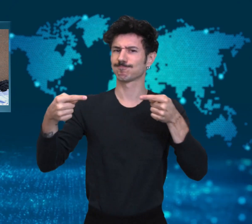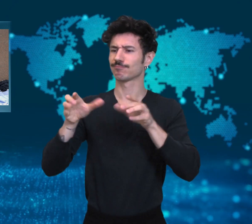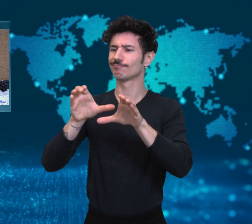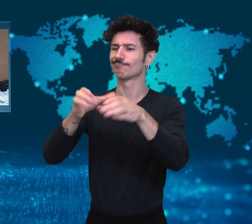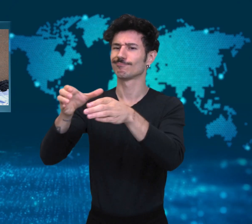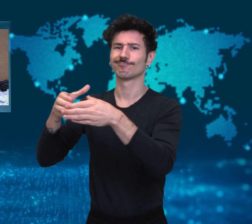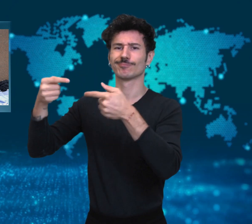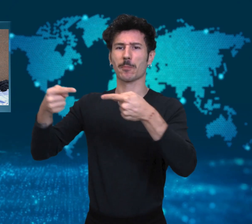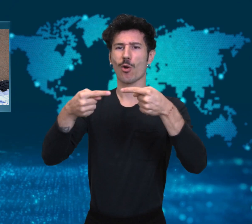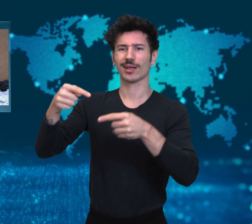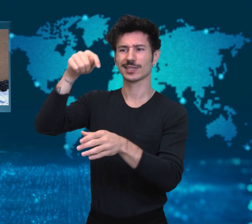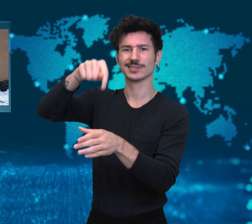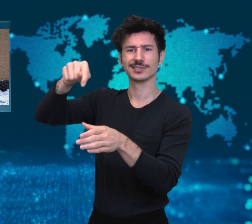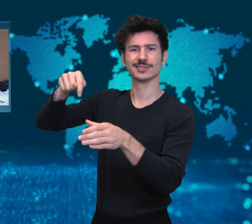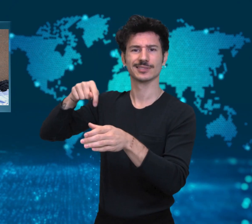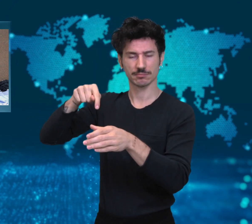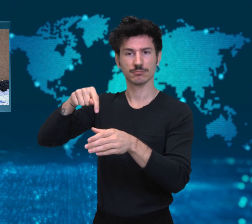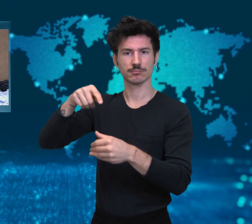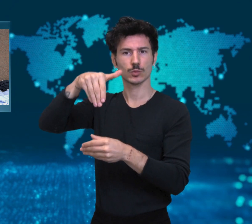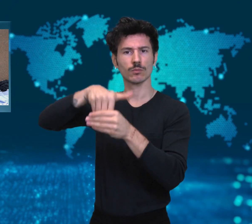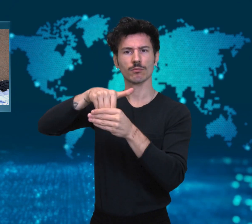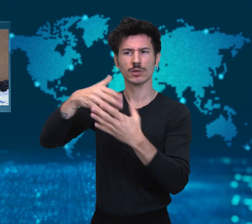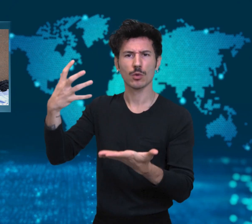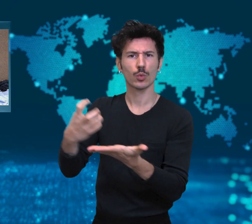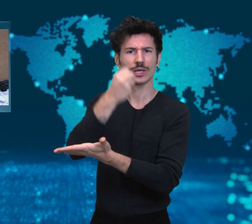parliamentary election results.